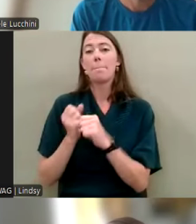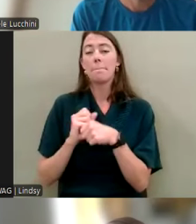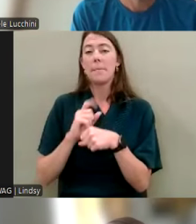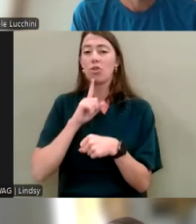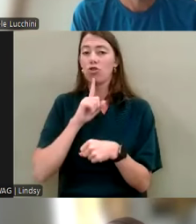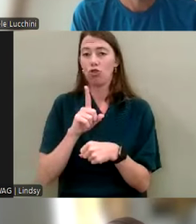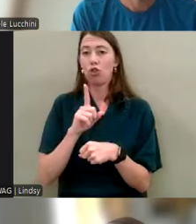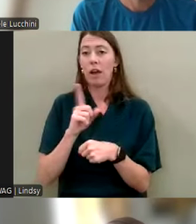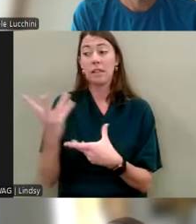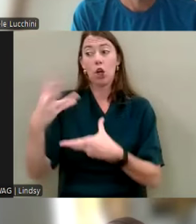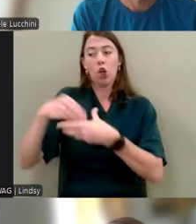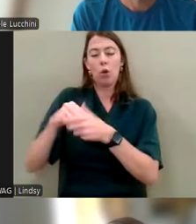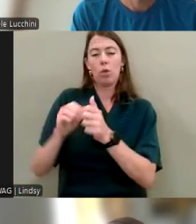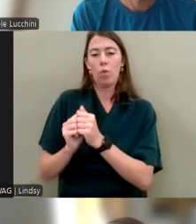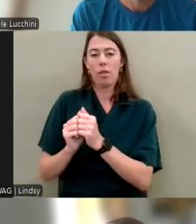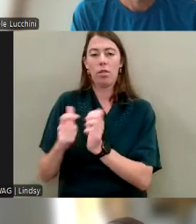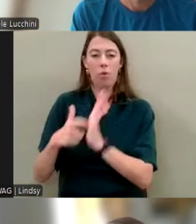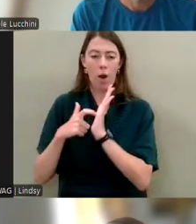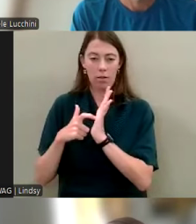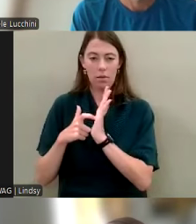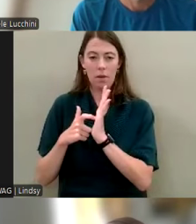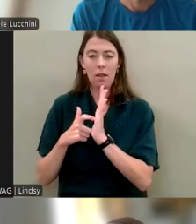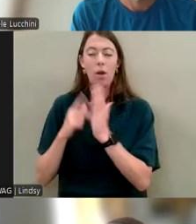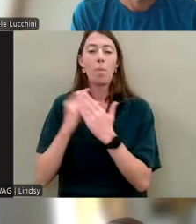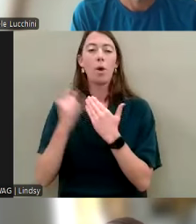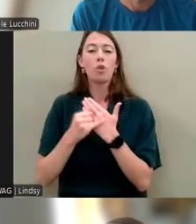to make sure if something in the design, you know, that they have approved and if they are trying to